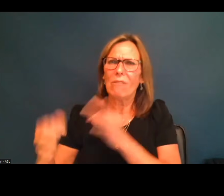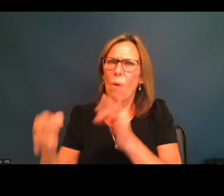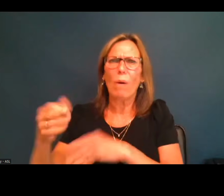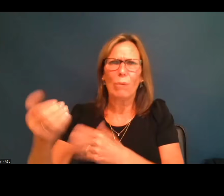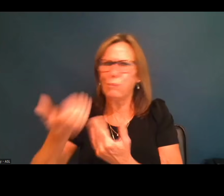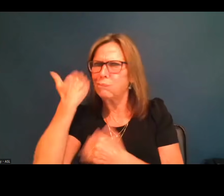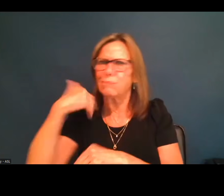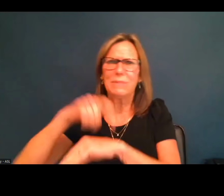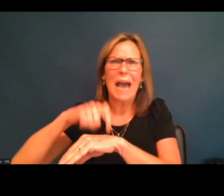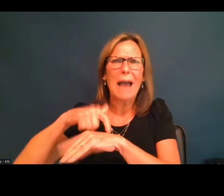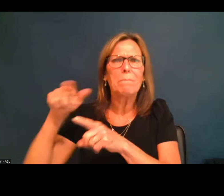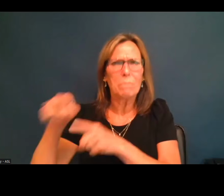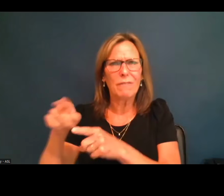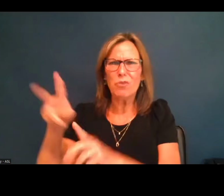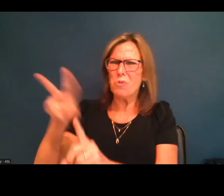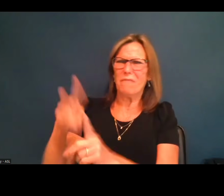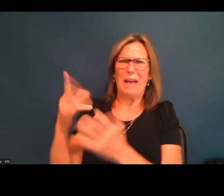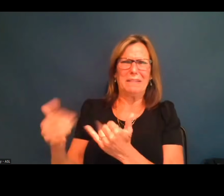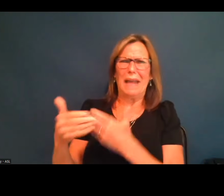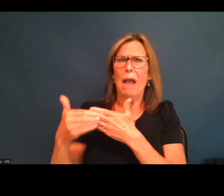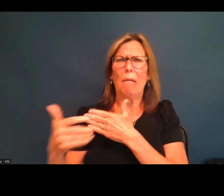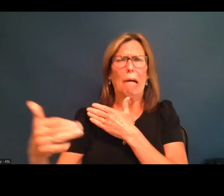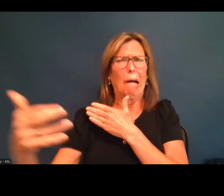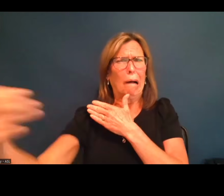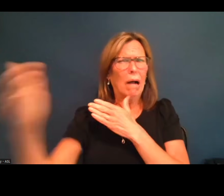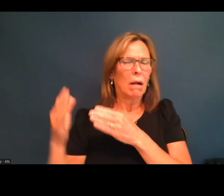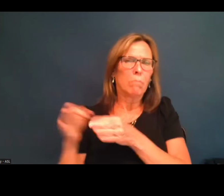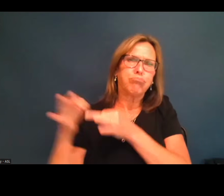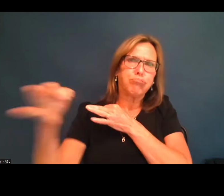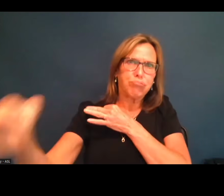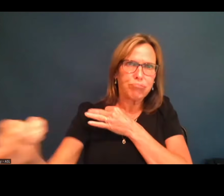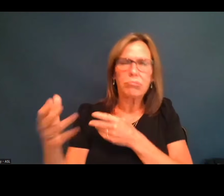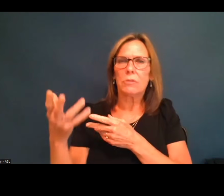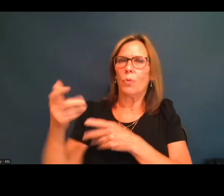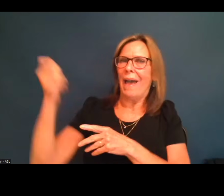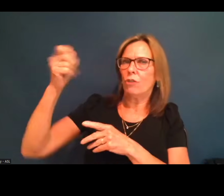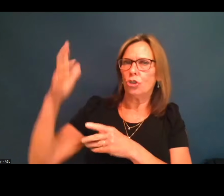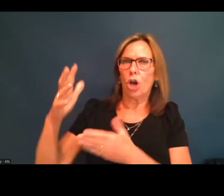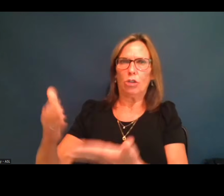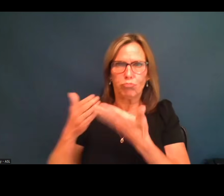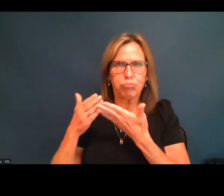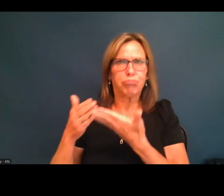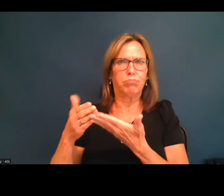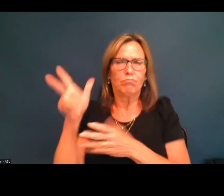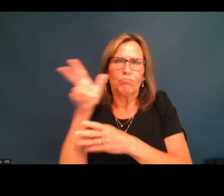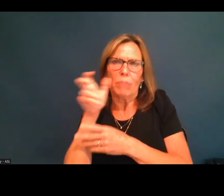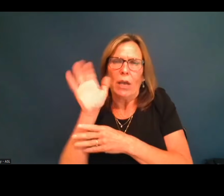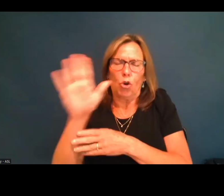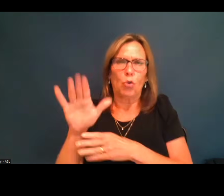put in the chat, the slides and recording will be made available on our website, And that includes John's contact